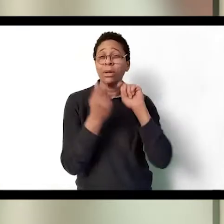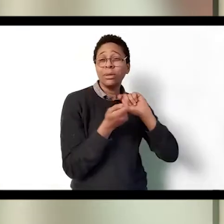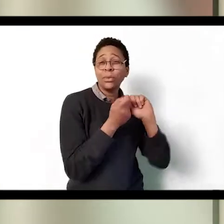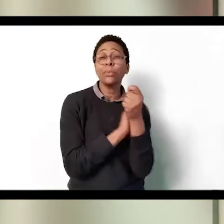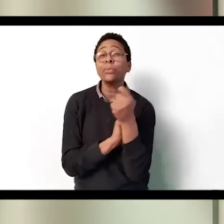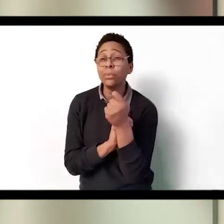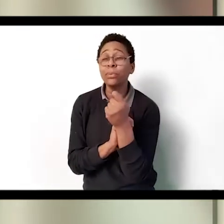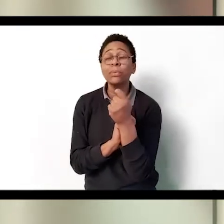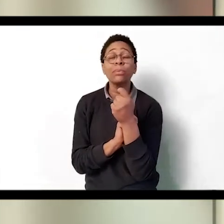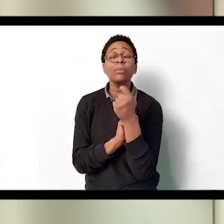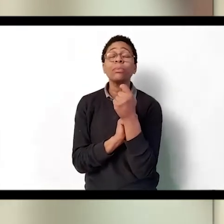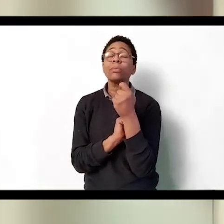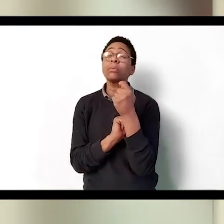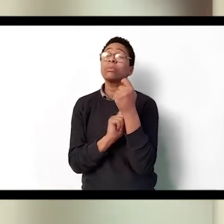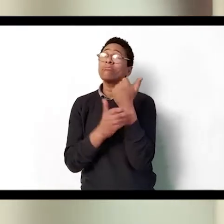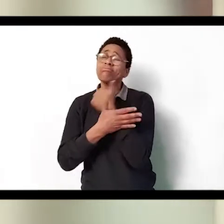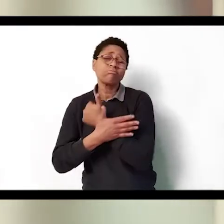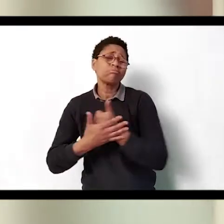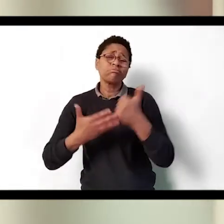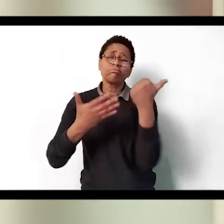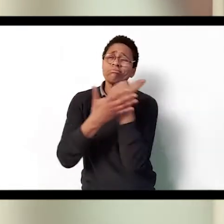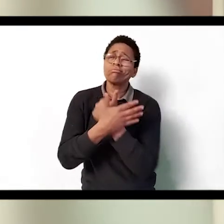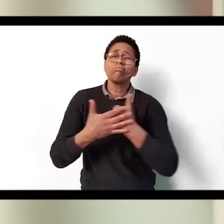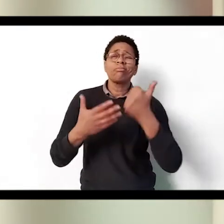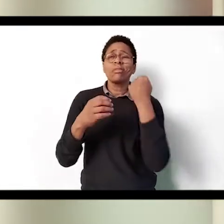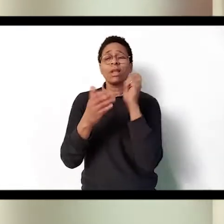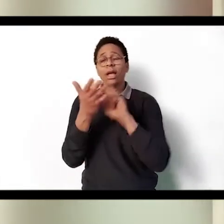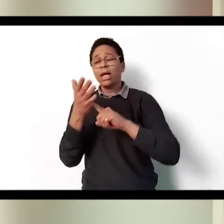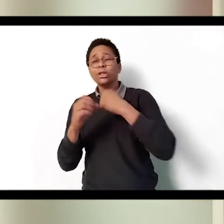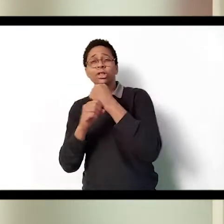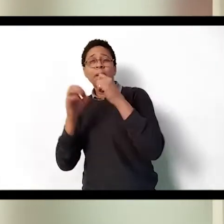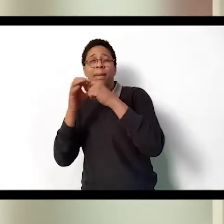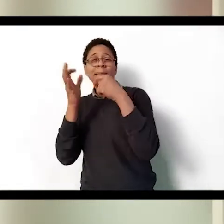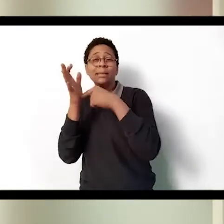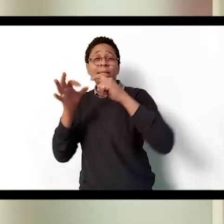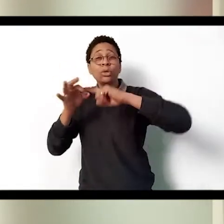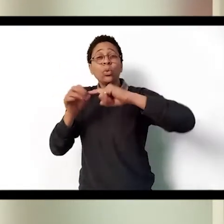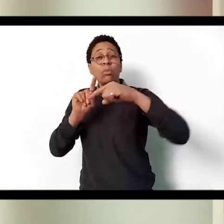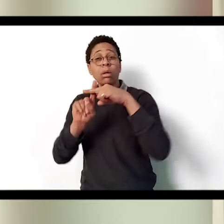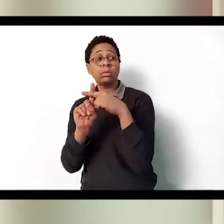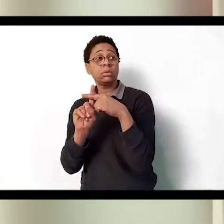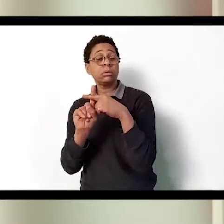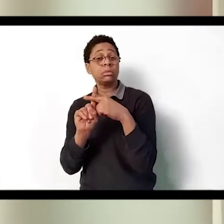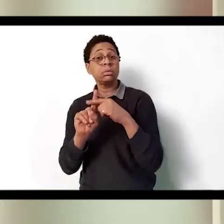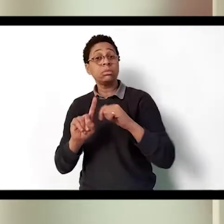Revolutionary evolution, so ordinarily LGBTQ+.